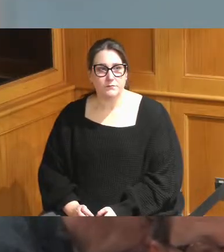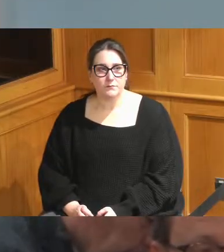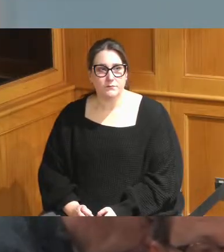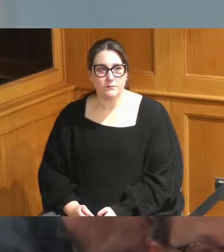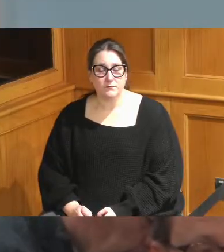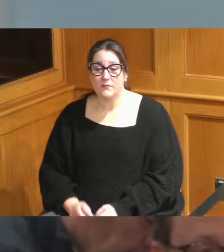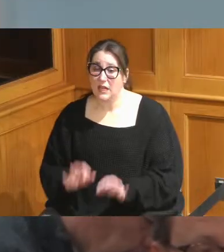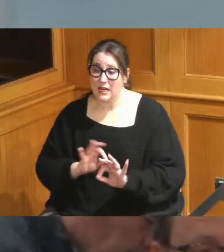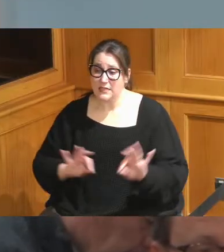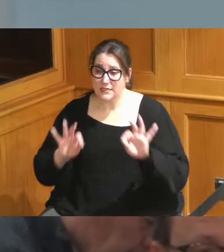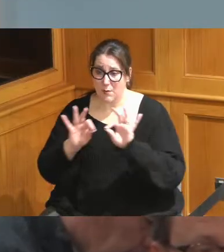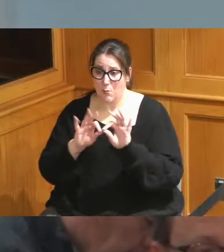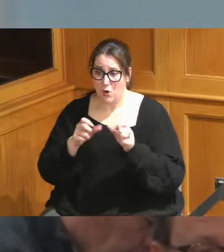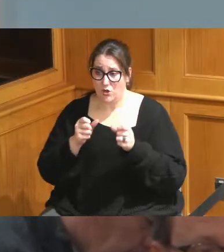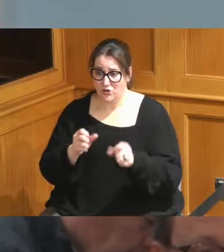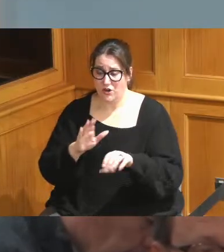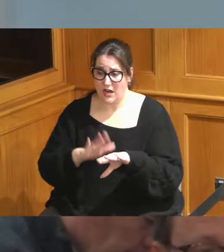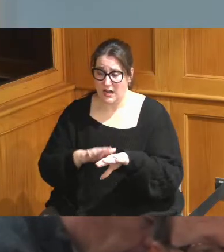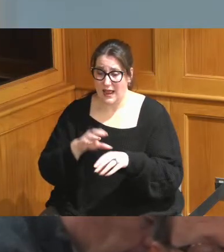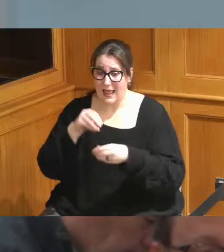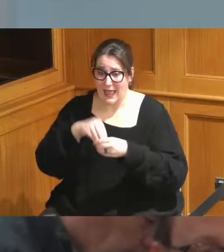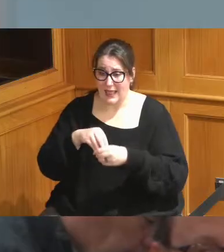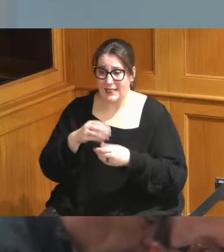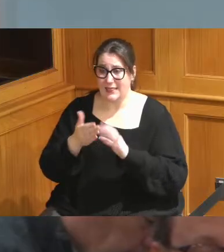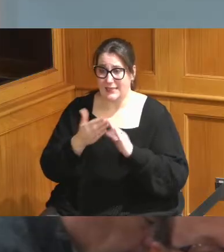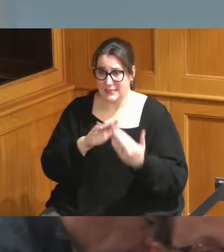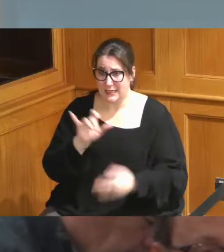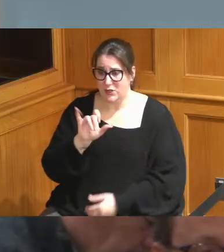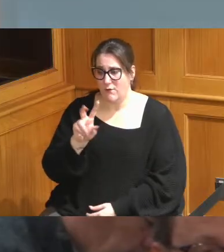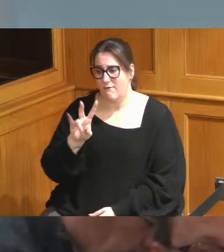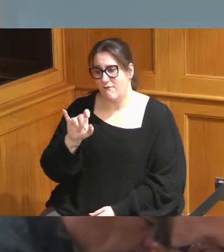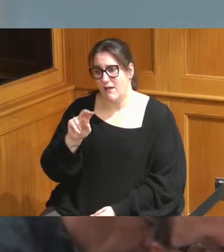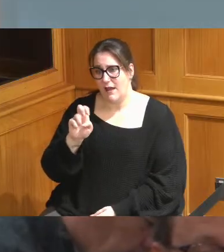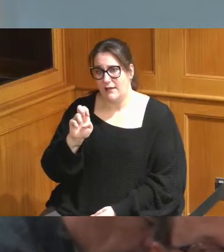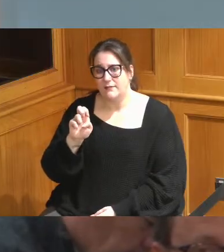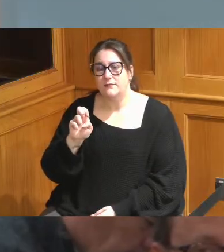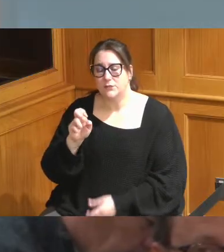uh, Vine Street. So, we thought it was a nice culmination of of of a sequence as you go from